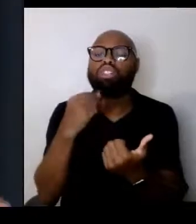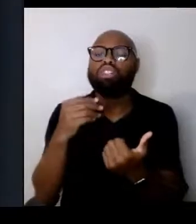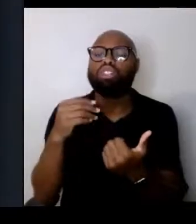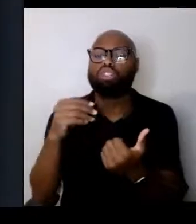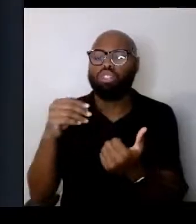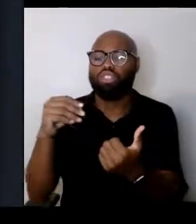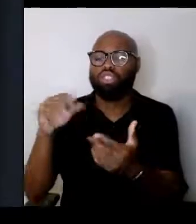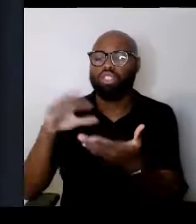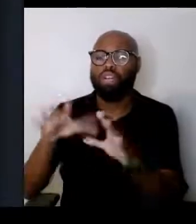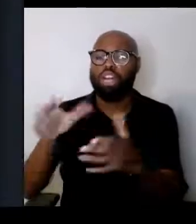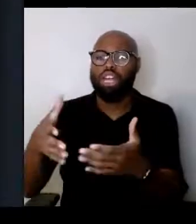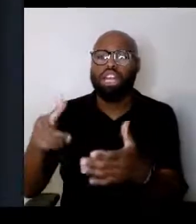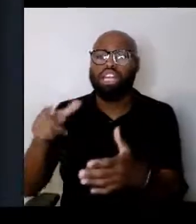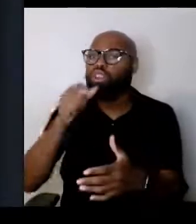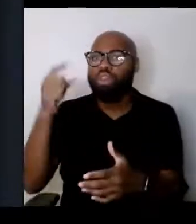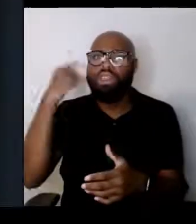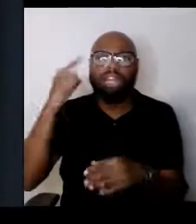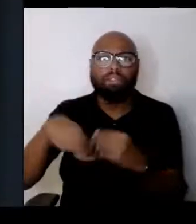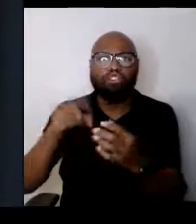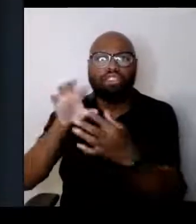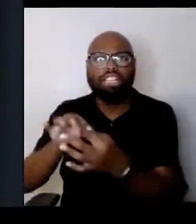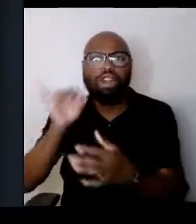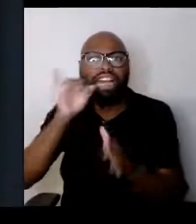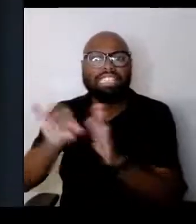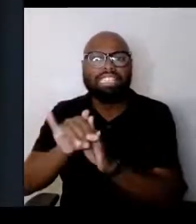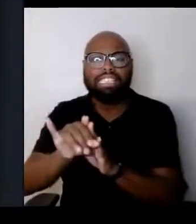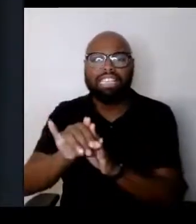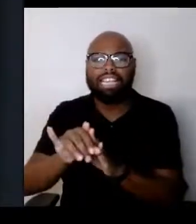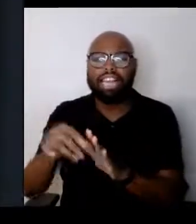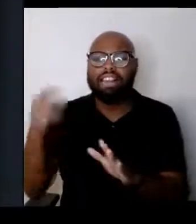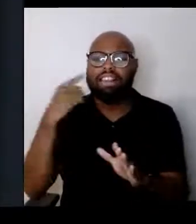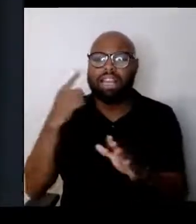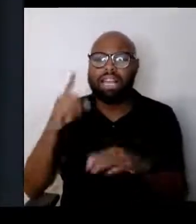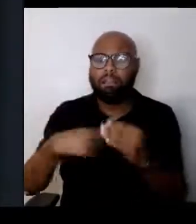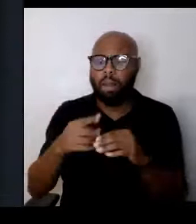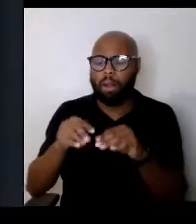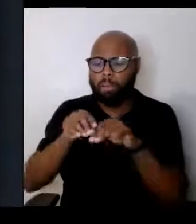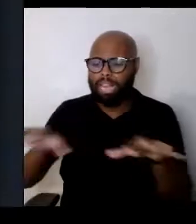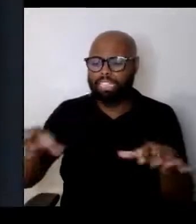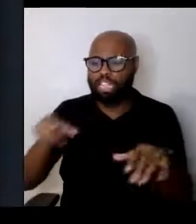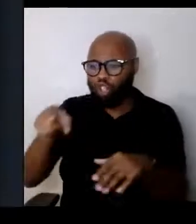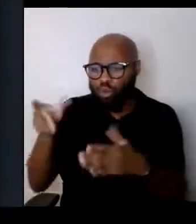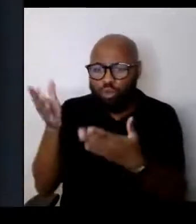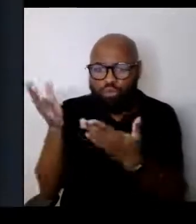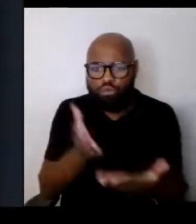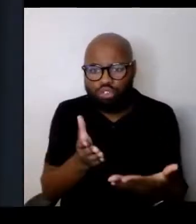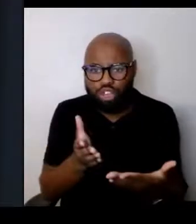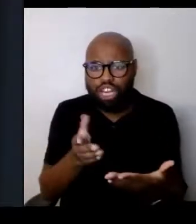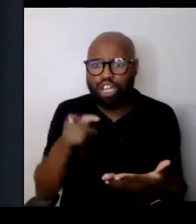think of the blessings and what you bring to this, as you are survivor, right?